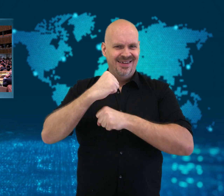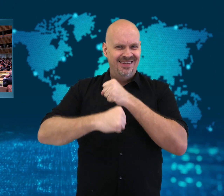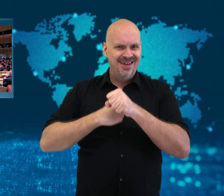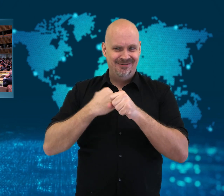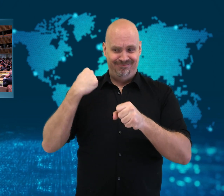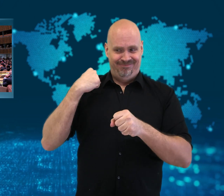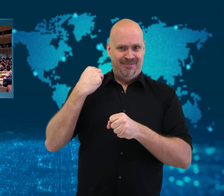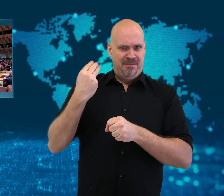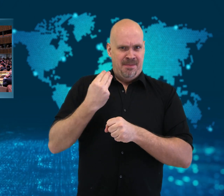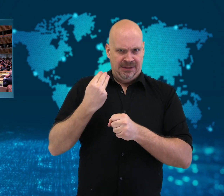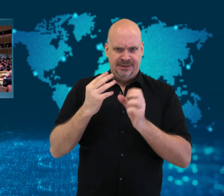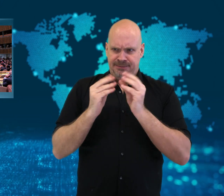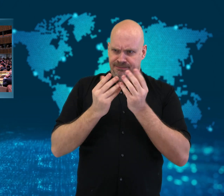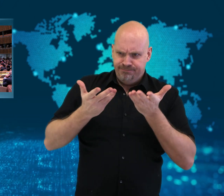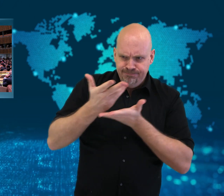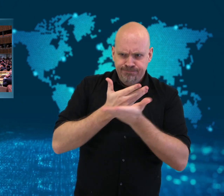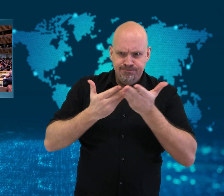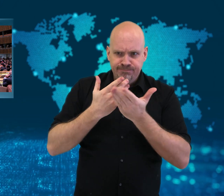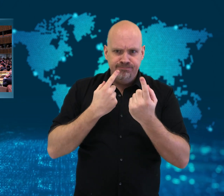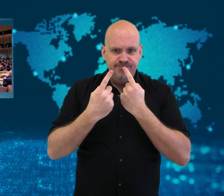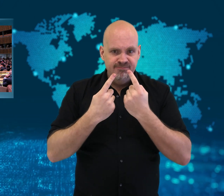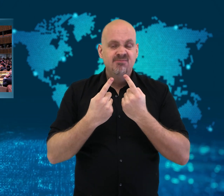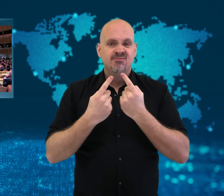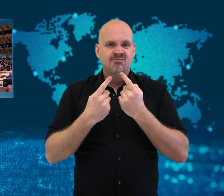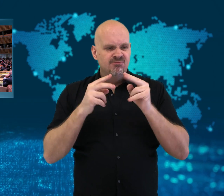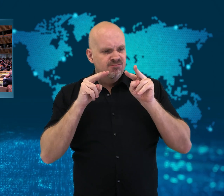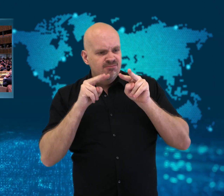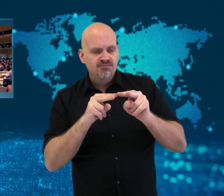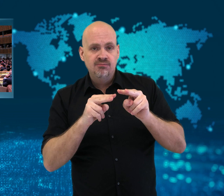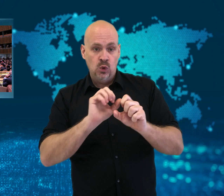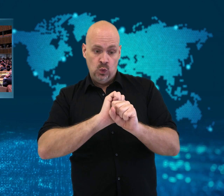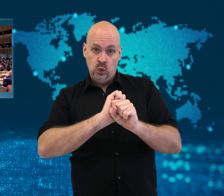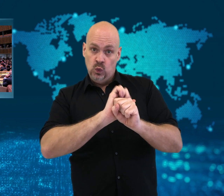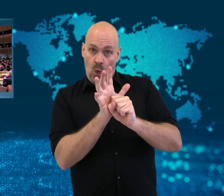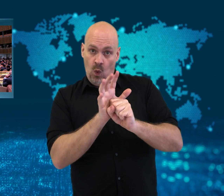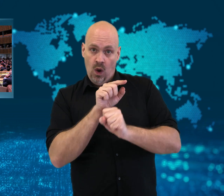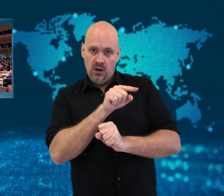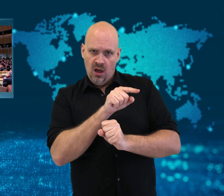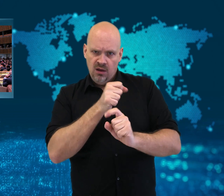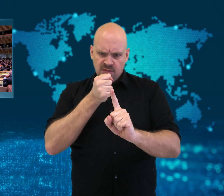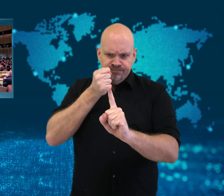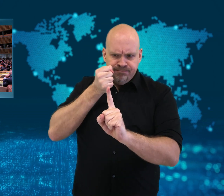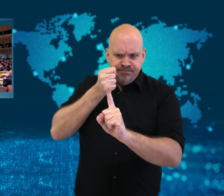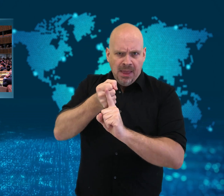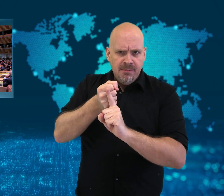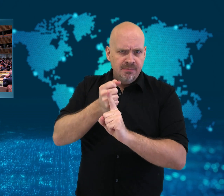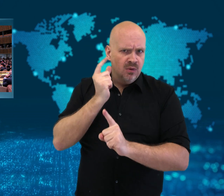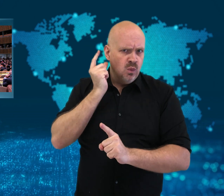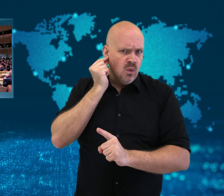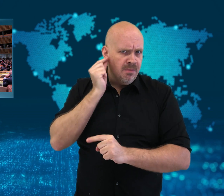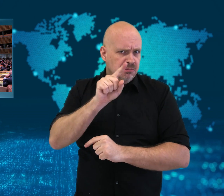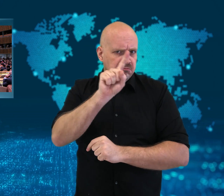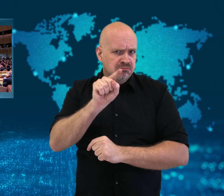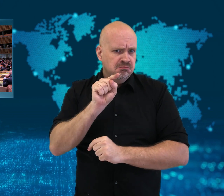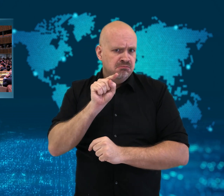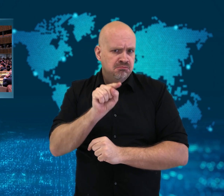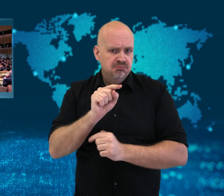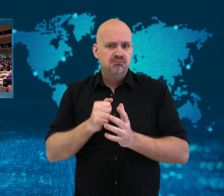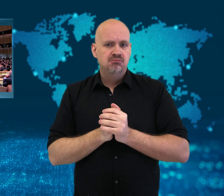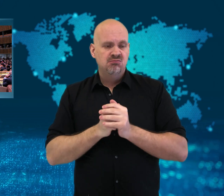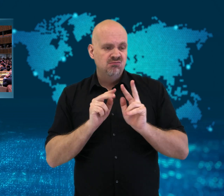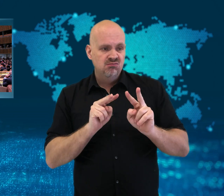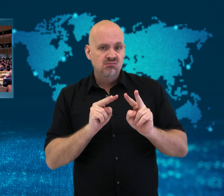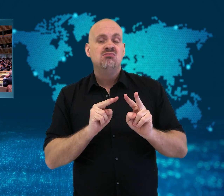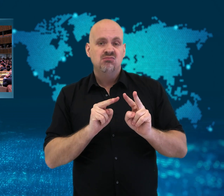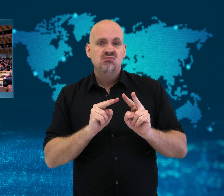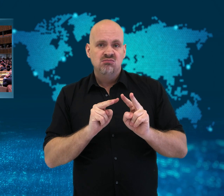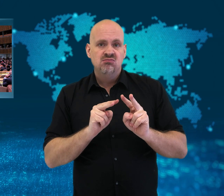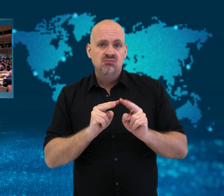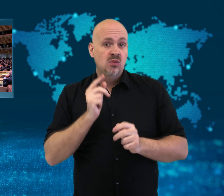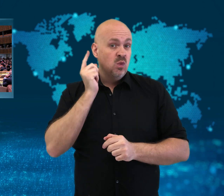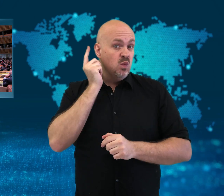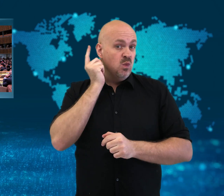the Commission on the Status of Women held its annual meeting.